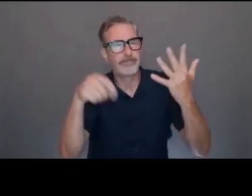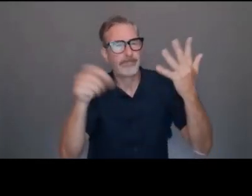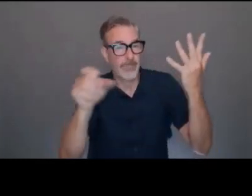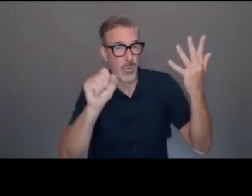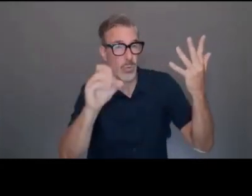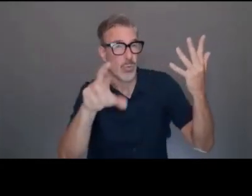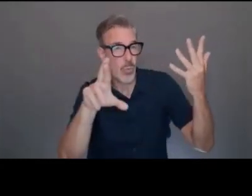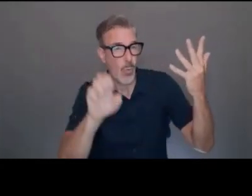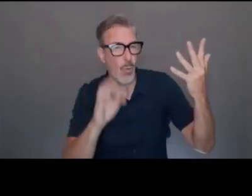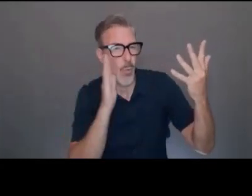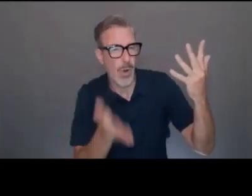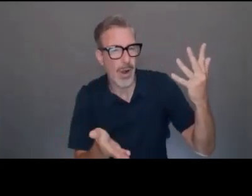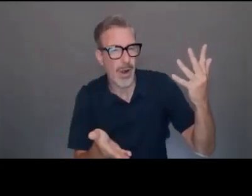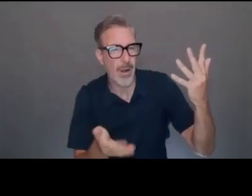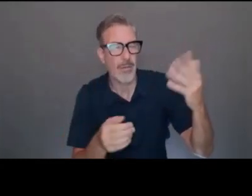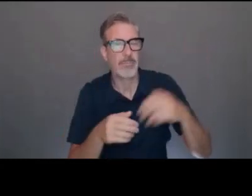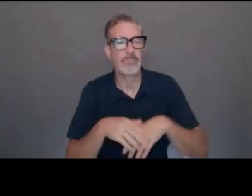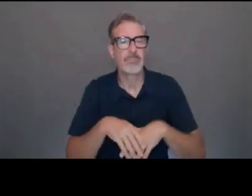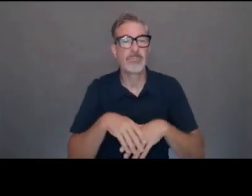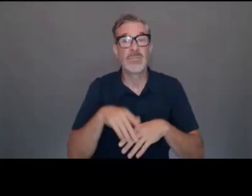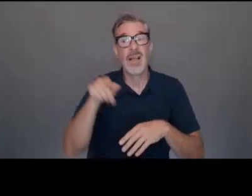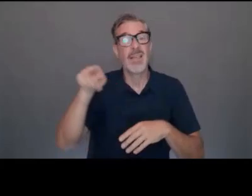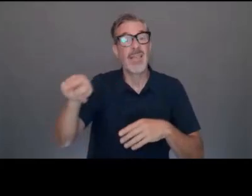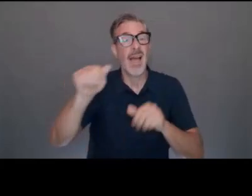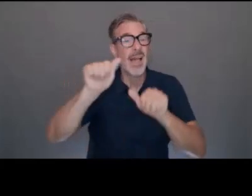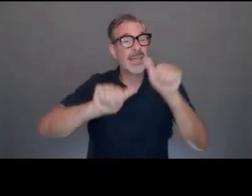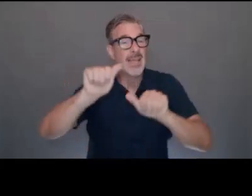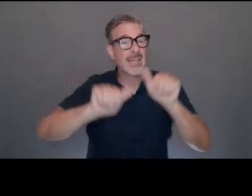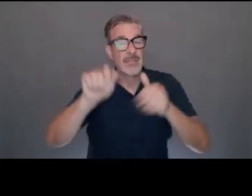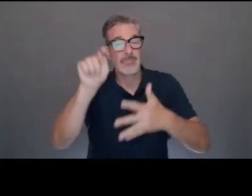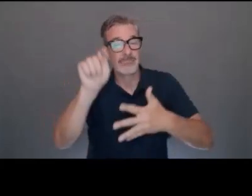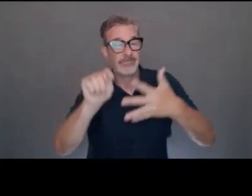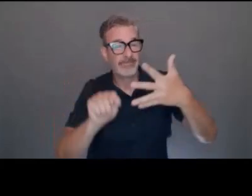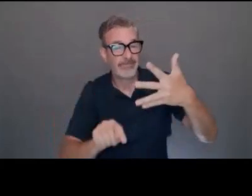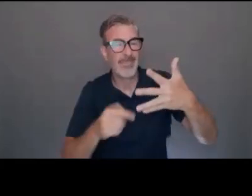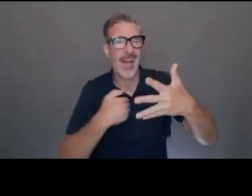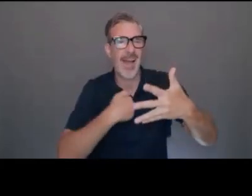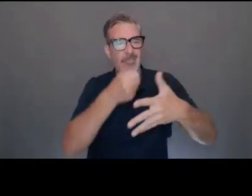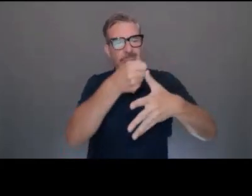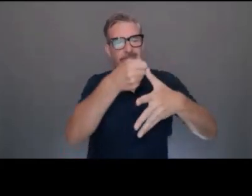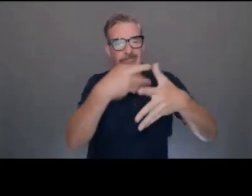Each assessment criteria is also broken down into sub criteria with scores for each.